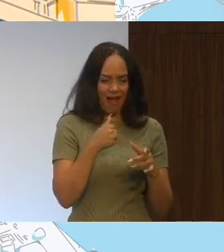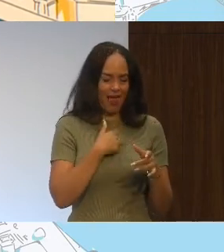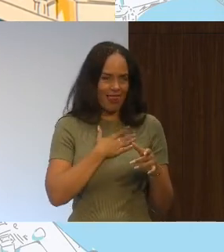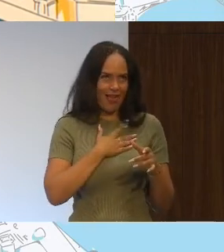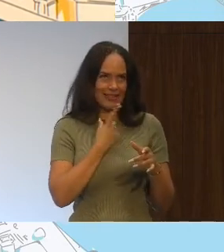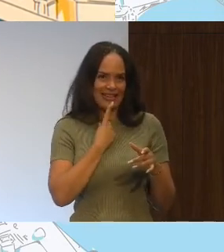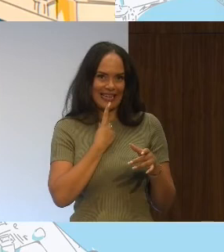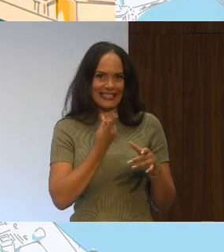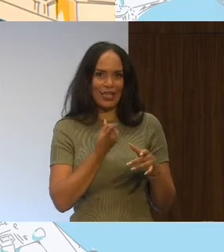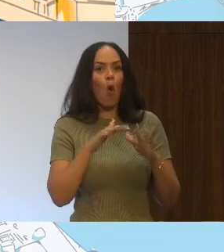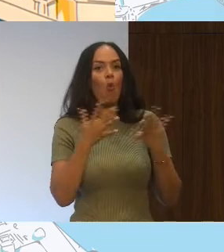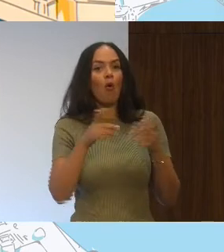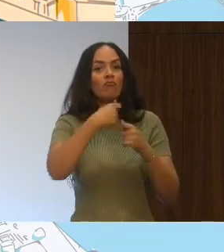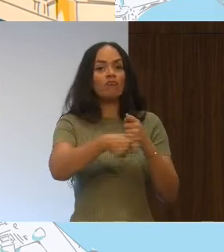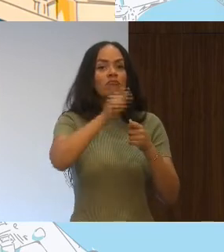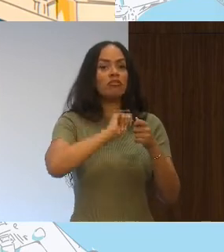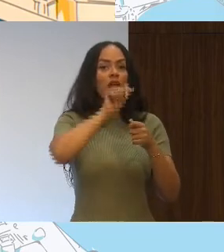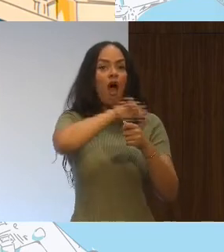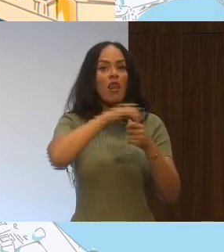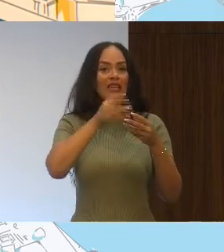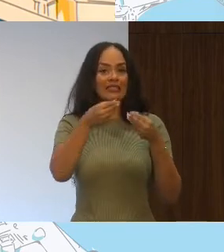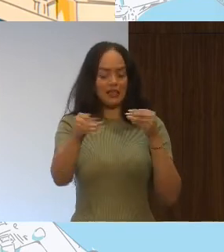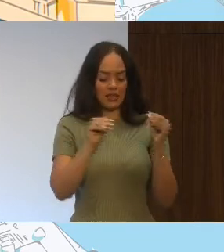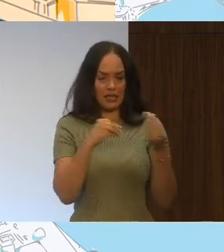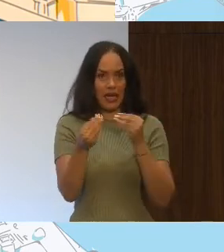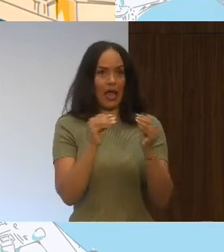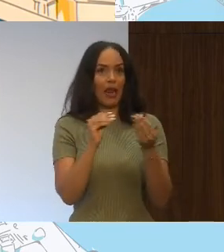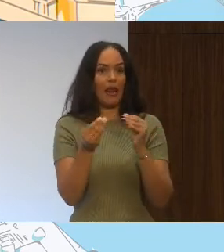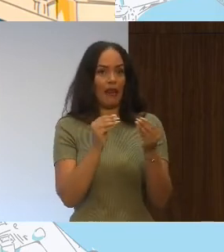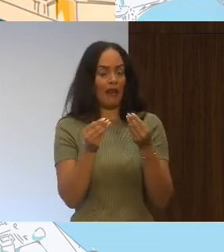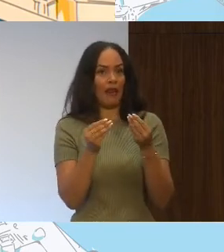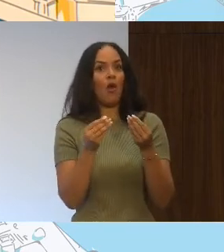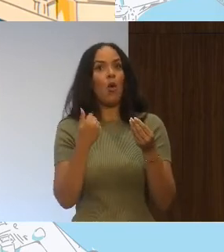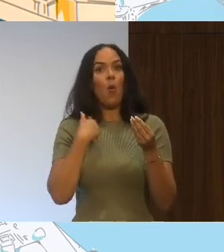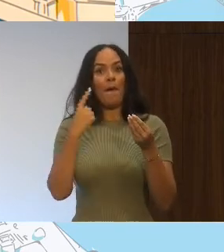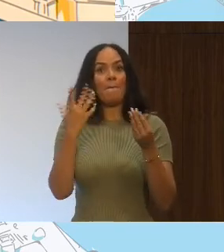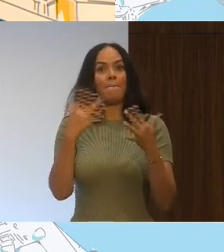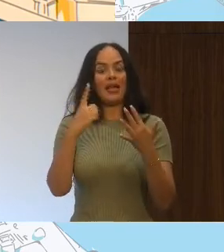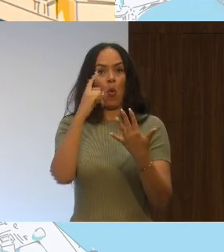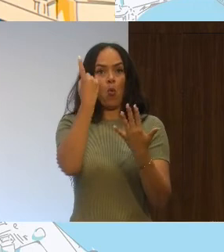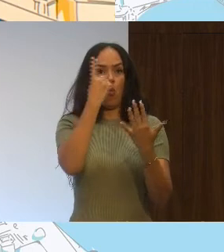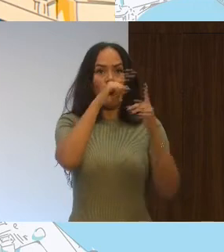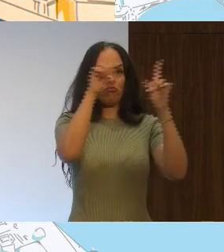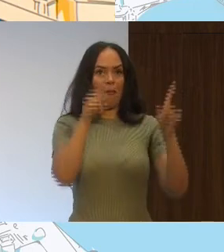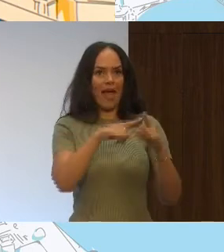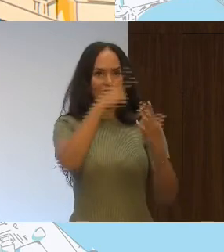or banana skins, why we would do that that we have we had a one page list. You can get this reaction where the blood pressure goes up